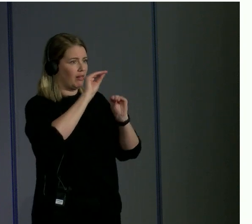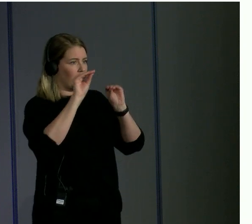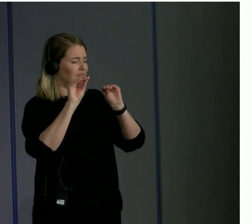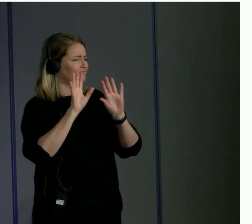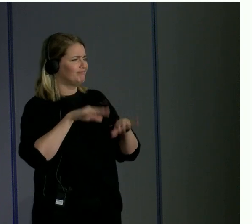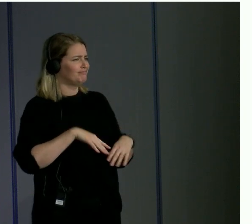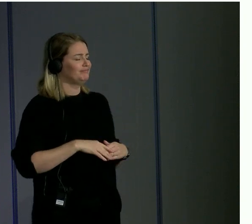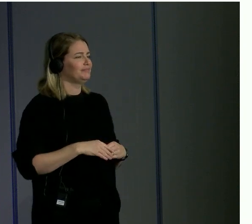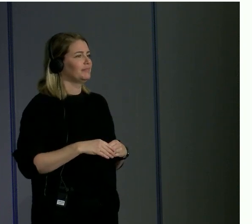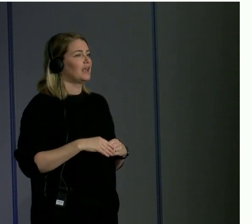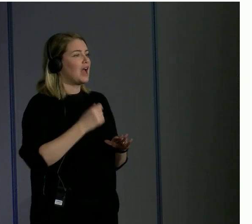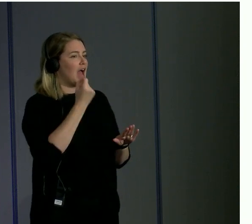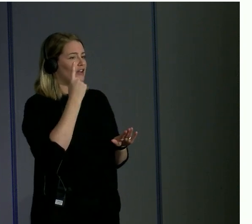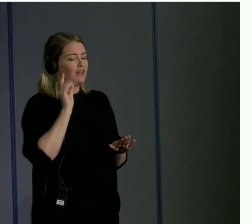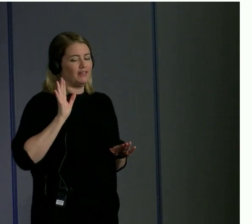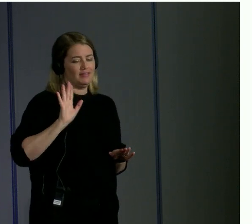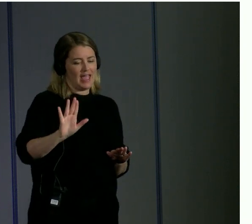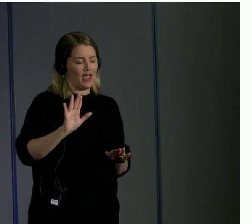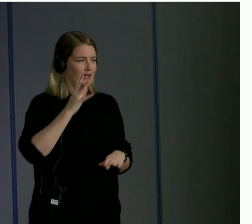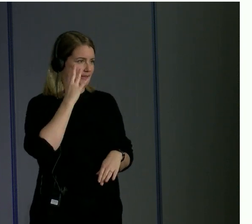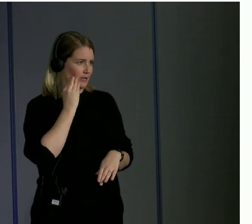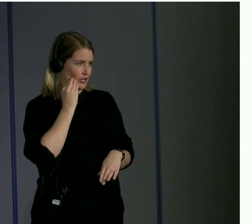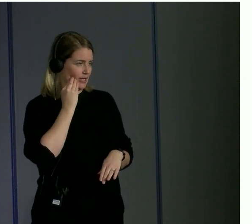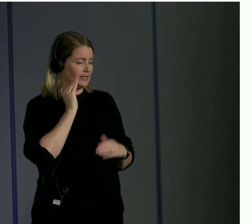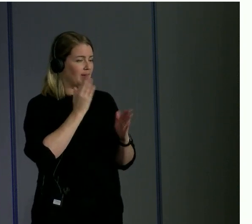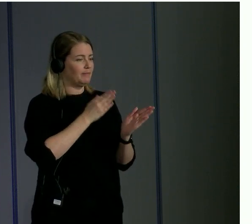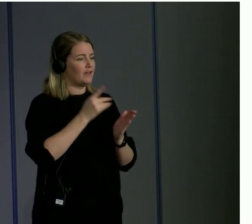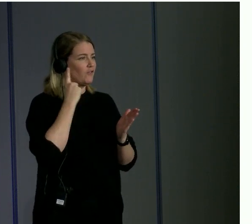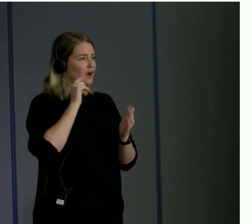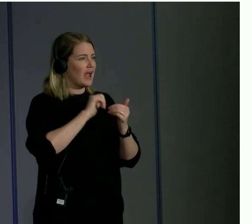Understanding the user-experience. Planning for how you're going to tackle the problem,